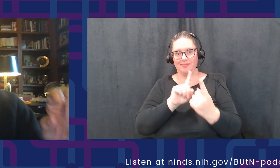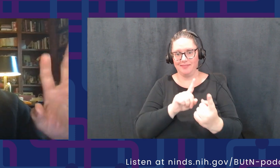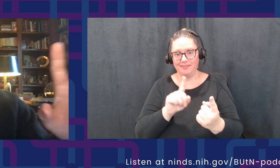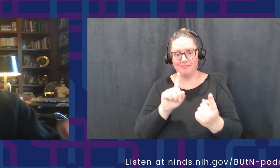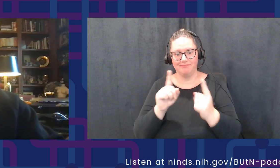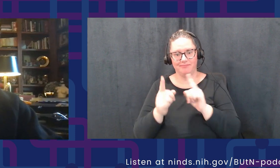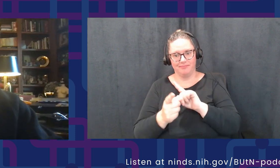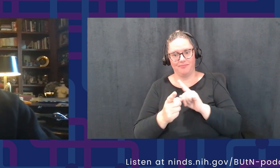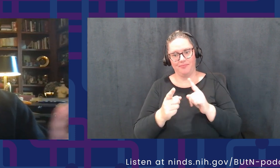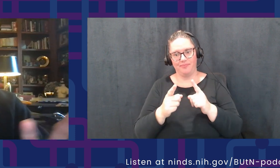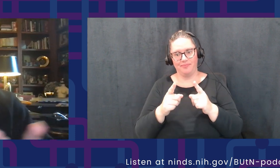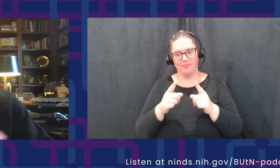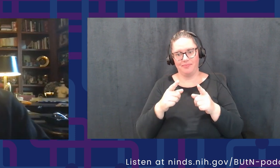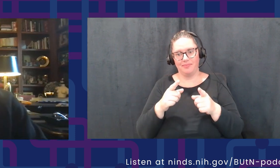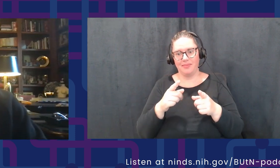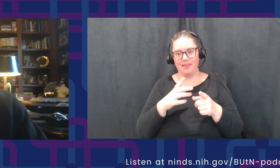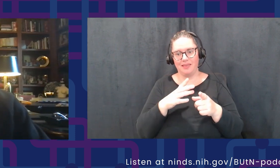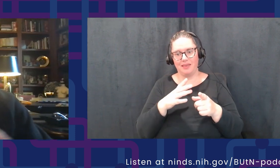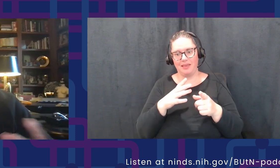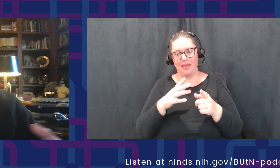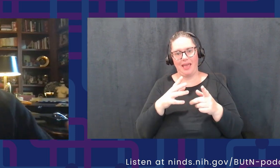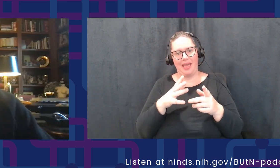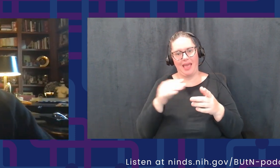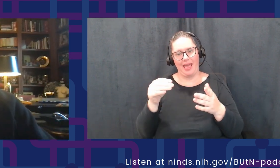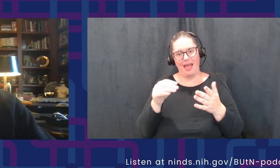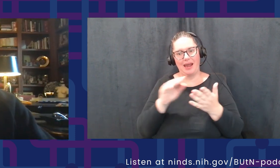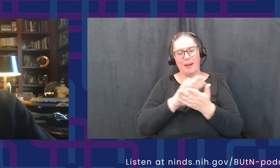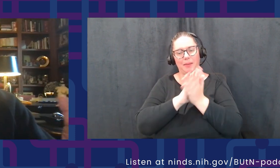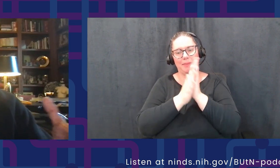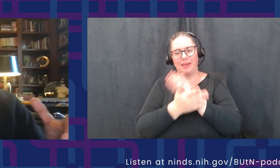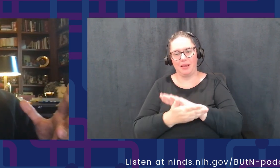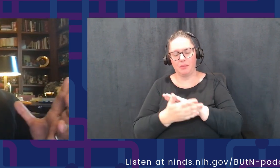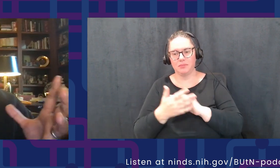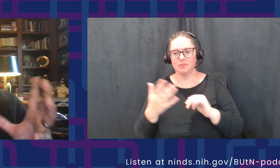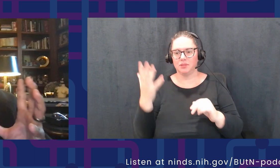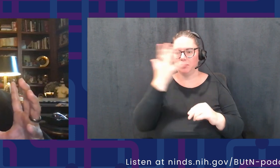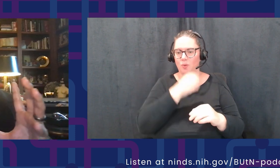around the intro, and the discussion. And it almost becomes a beautiful dance.